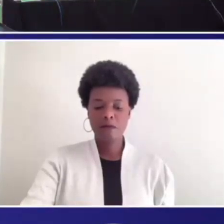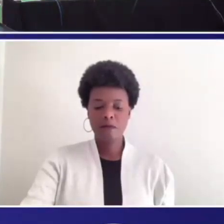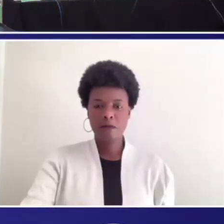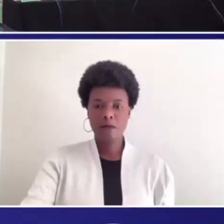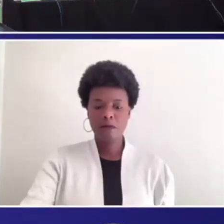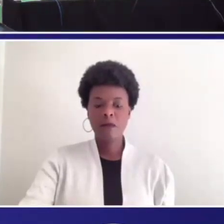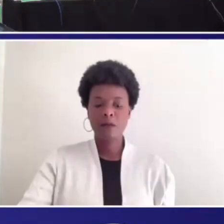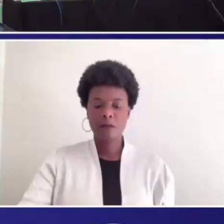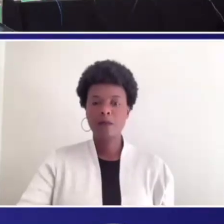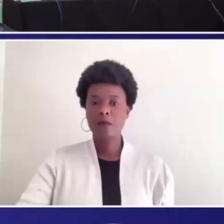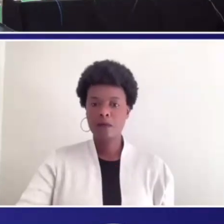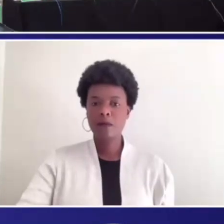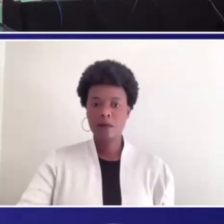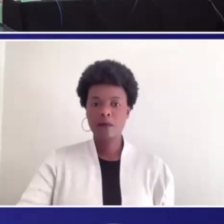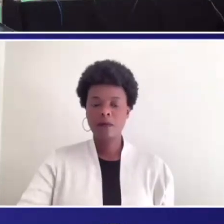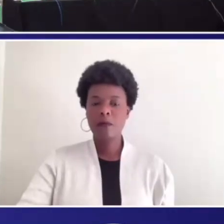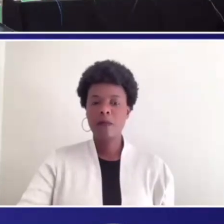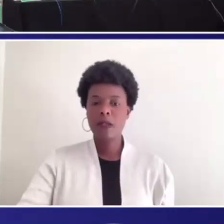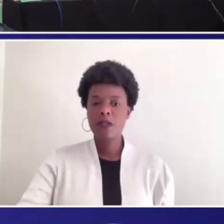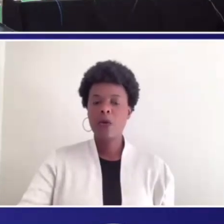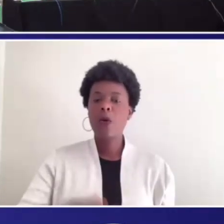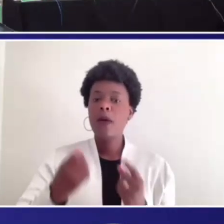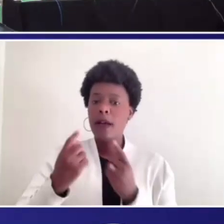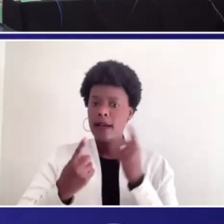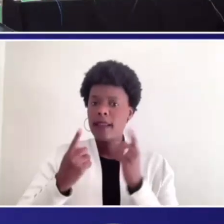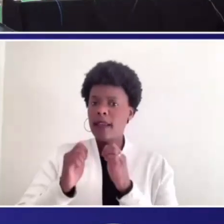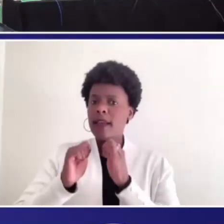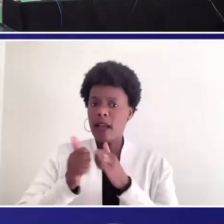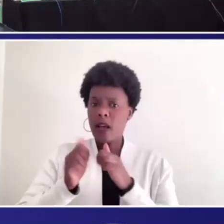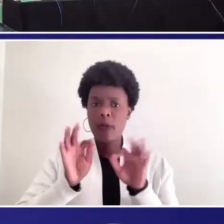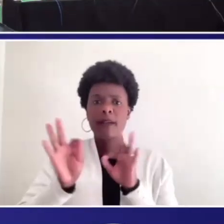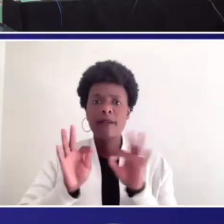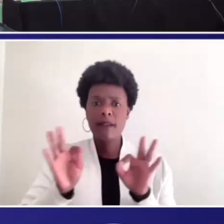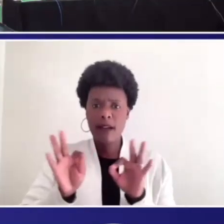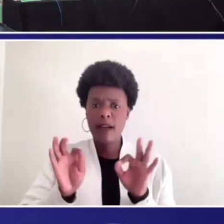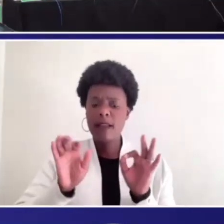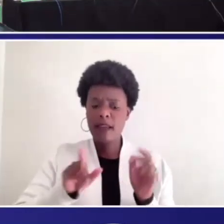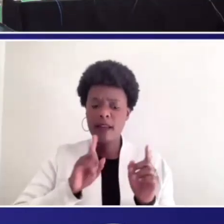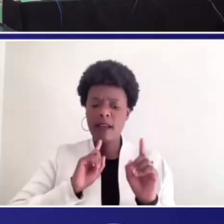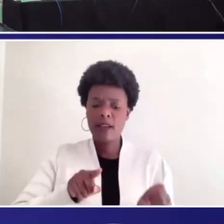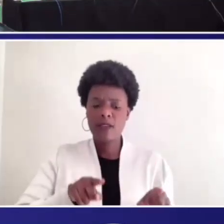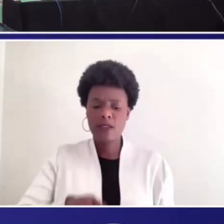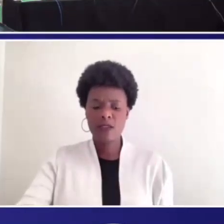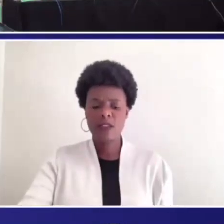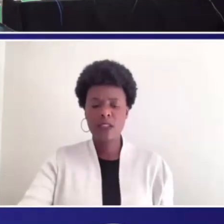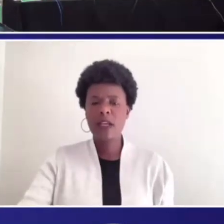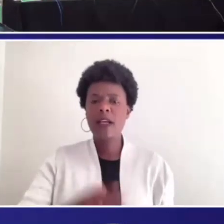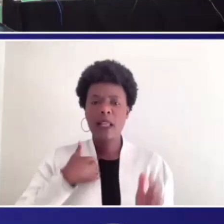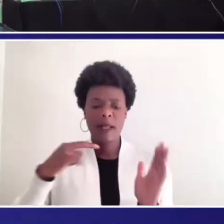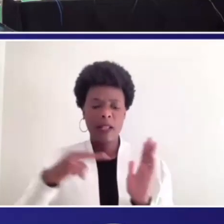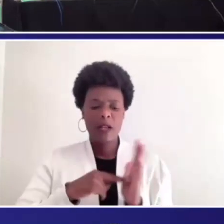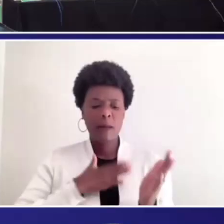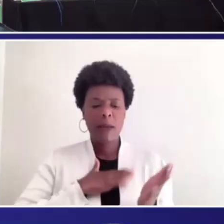I believe, by the way we have defined it, it does answer it. Let me find my little piece of paper on this.